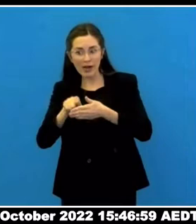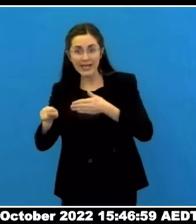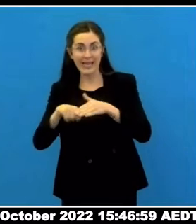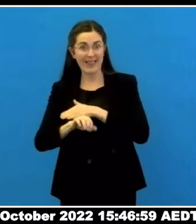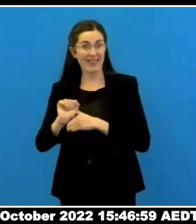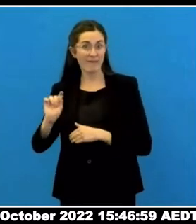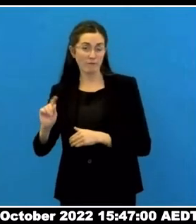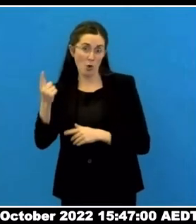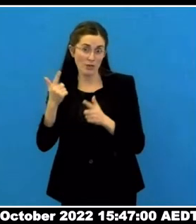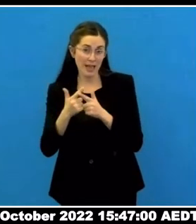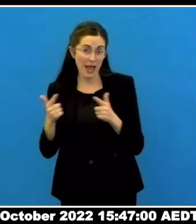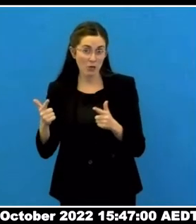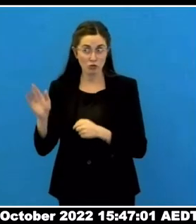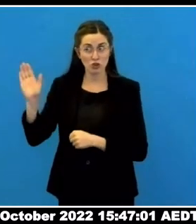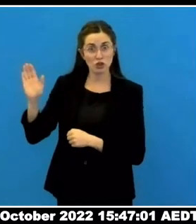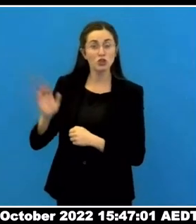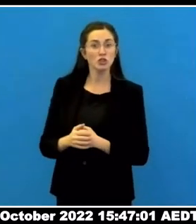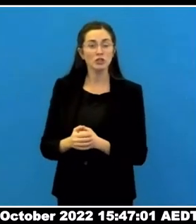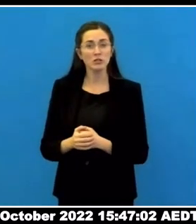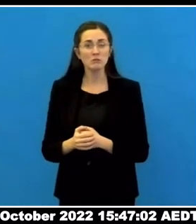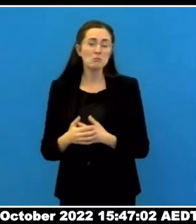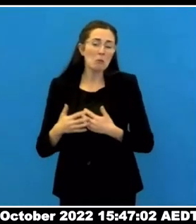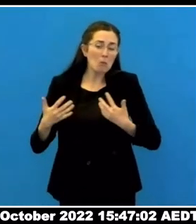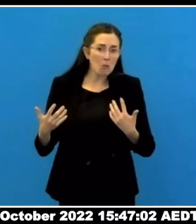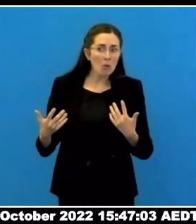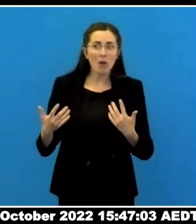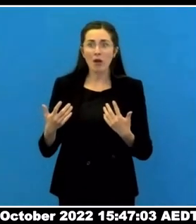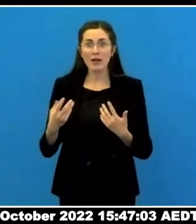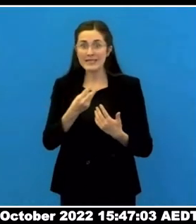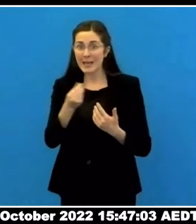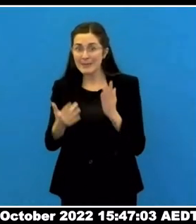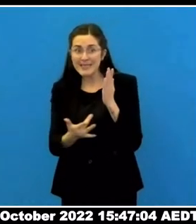However, using the technology and using the phone,